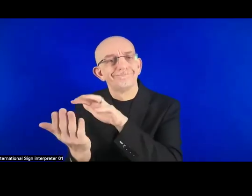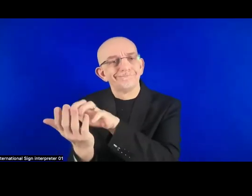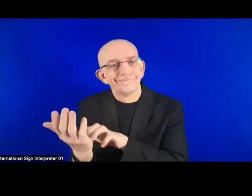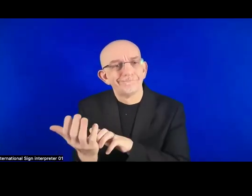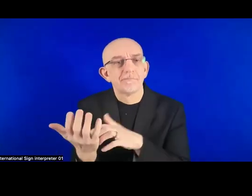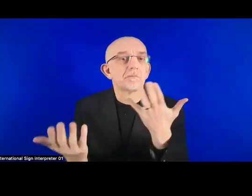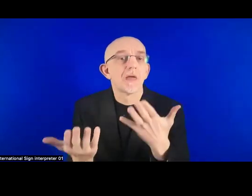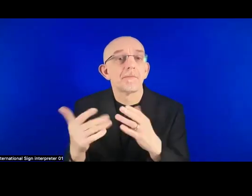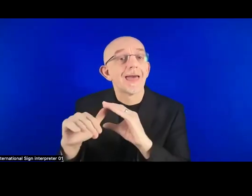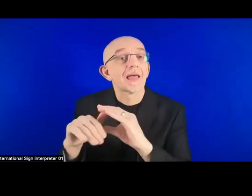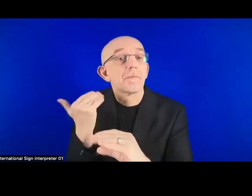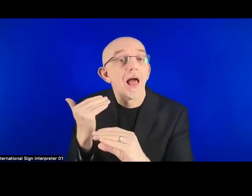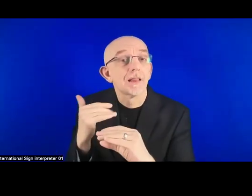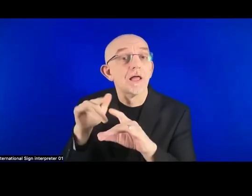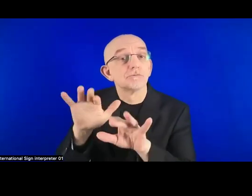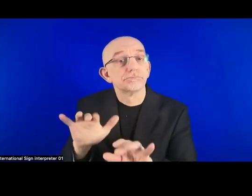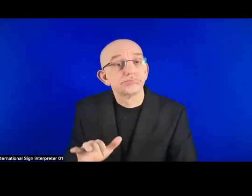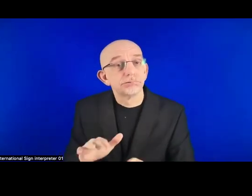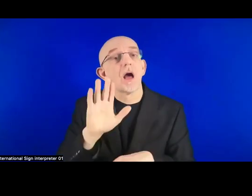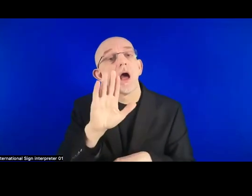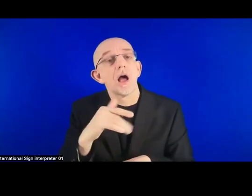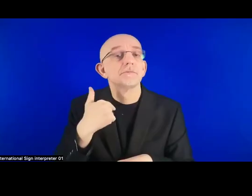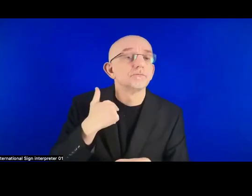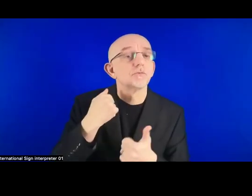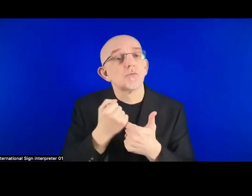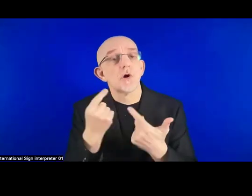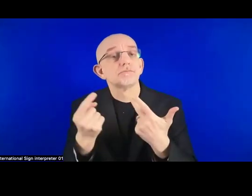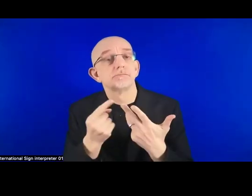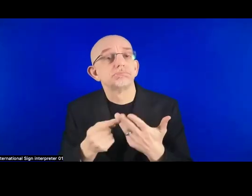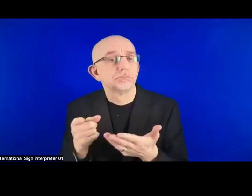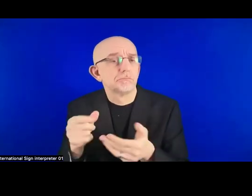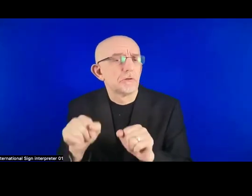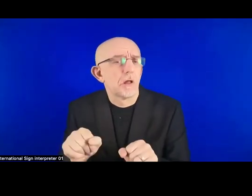they plan to do some sort of fieldwork, including what contacts or networks they have